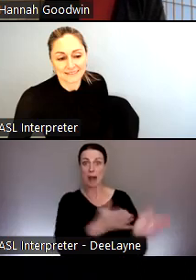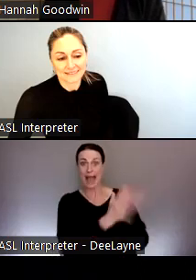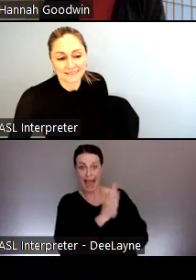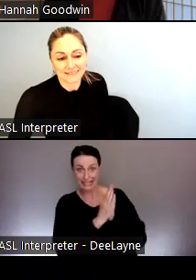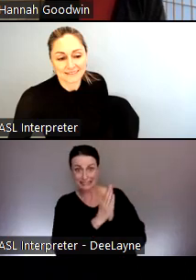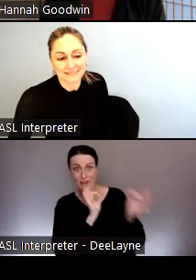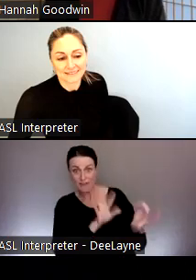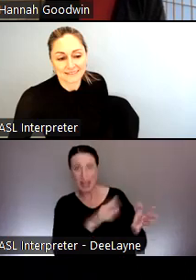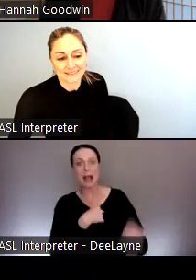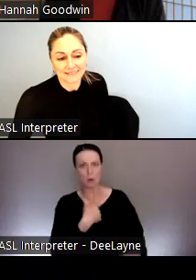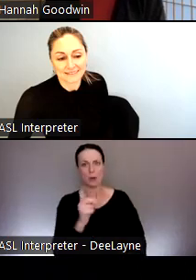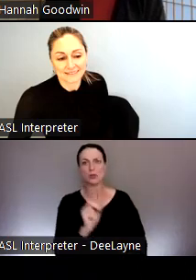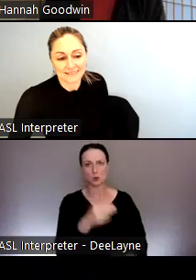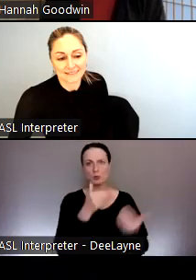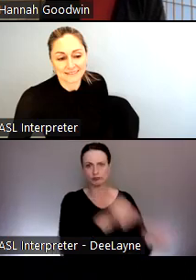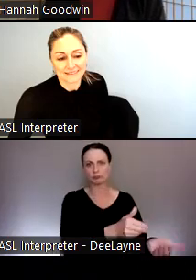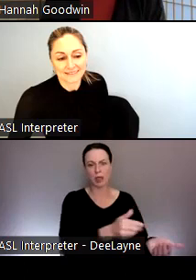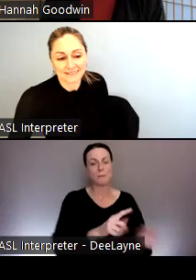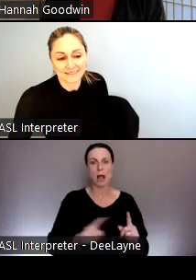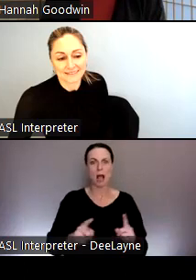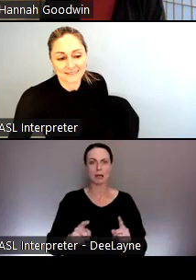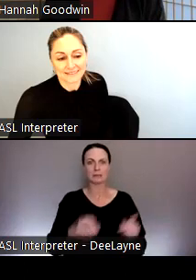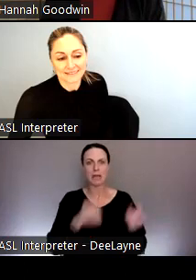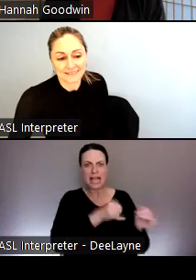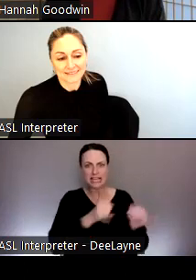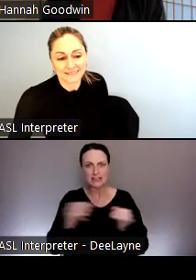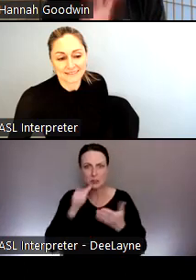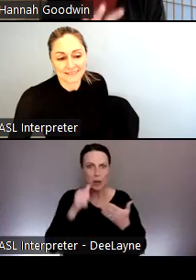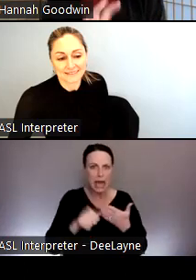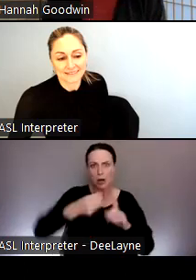But there is not an individual letter that says at length